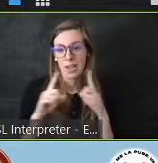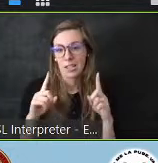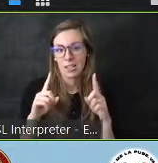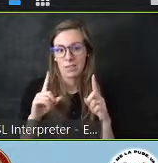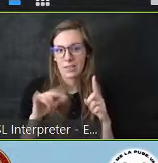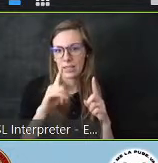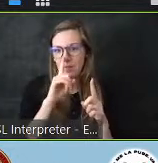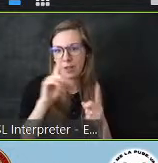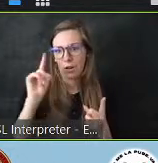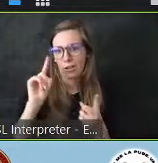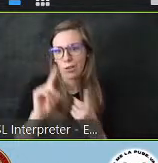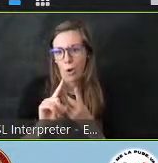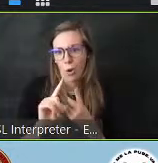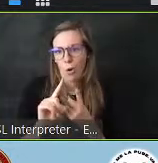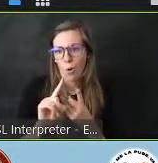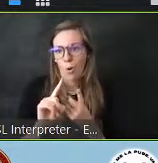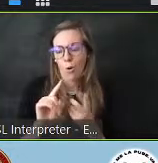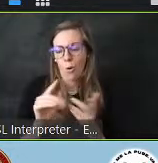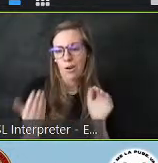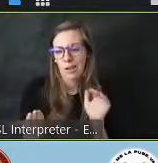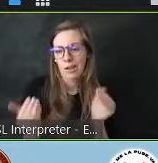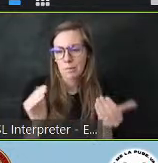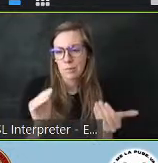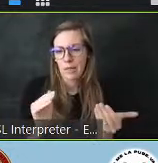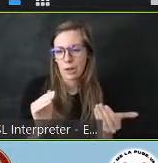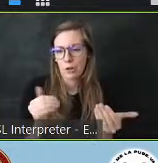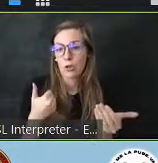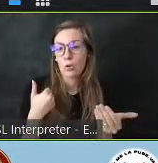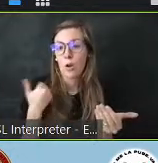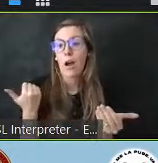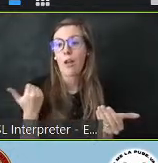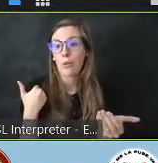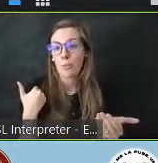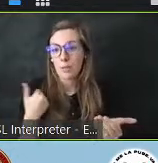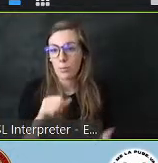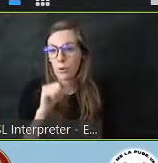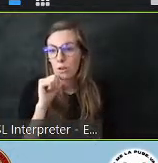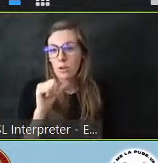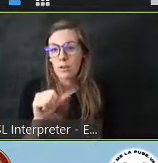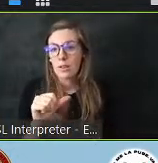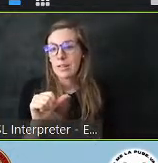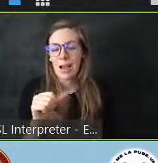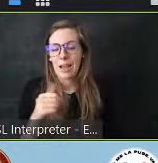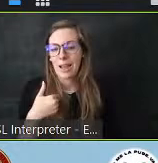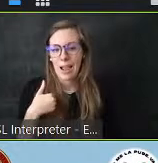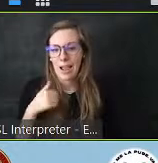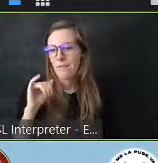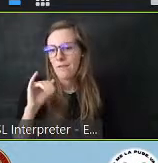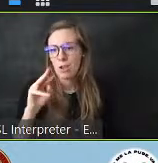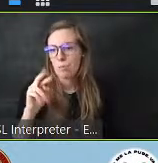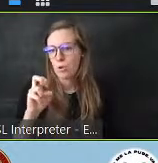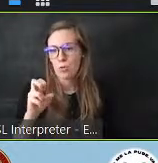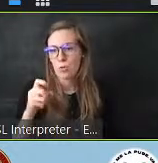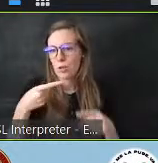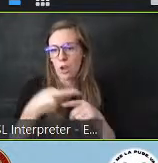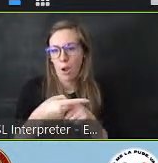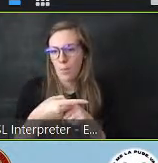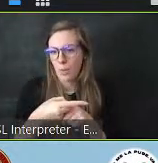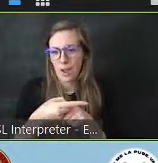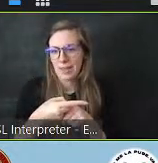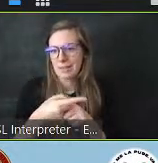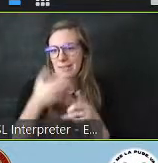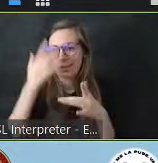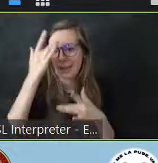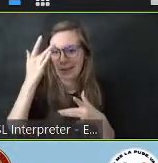has been 90 to 94 of the efficiency of the vaccine.